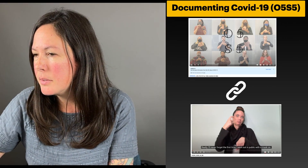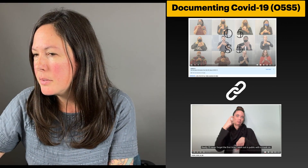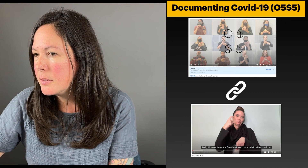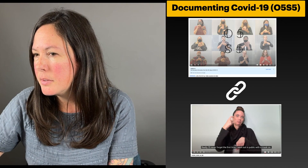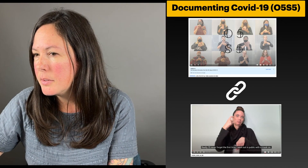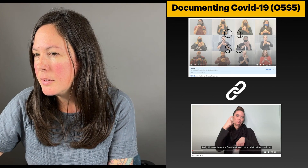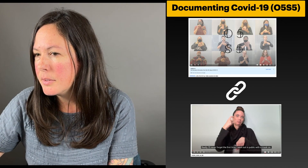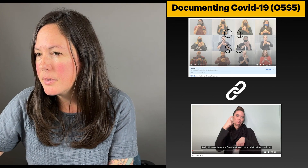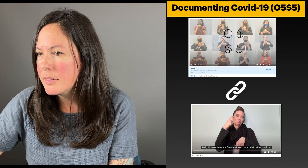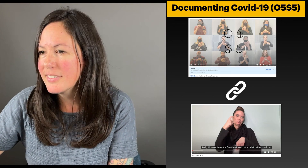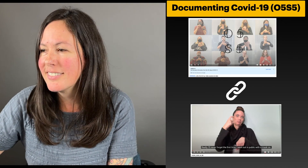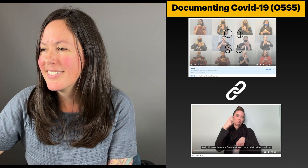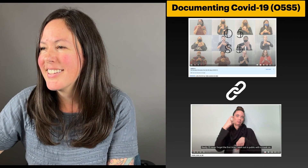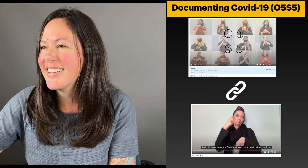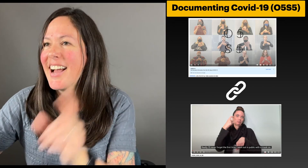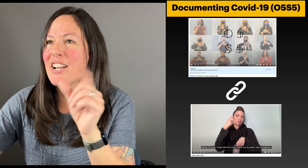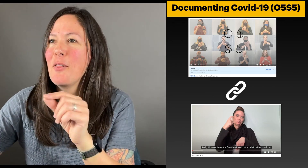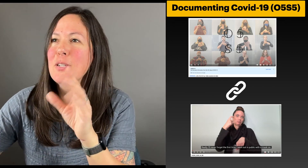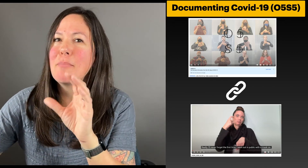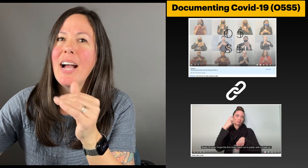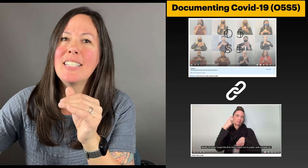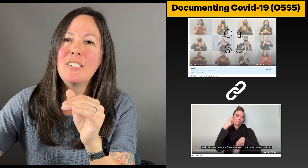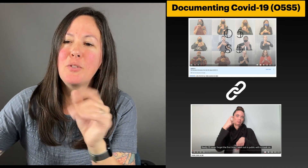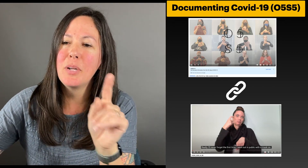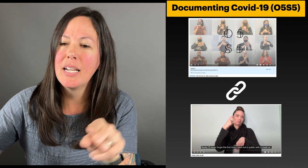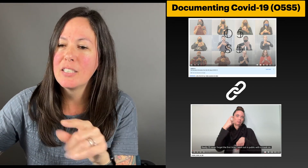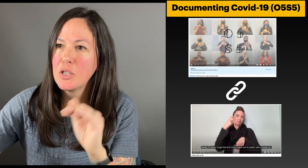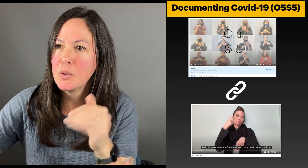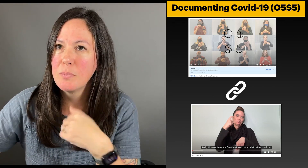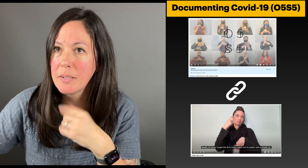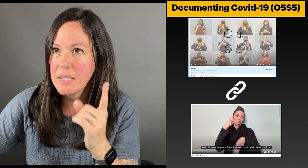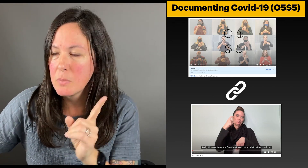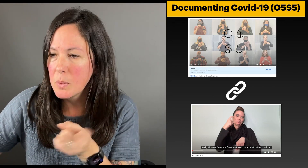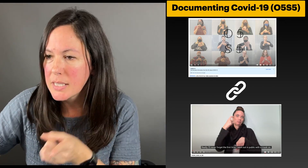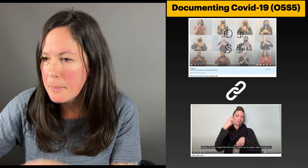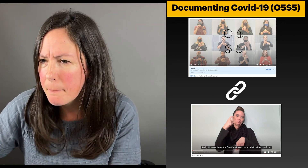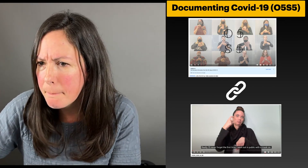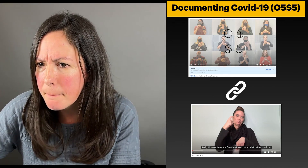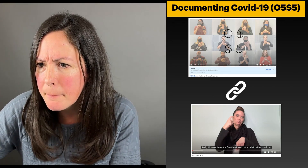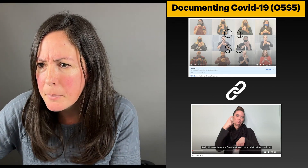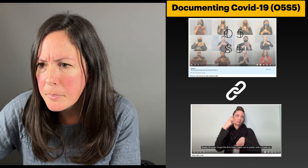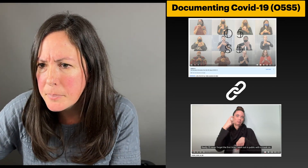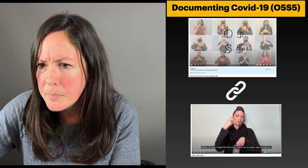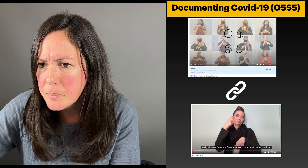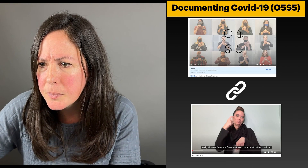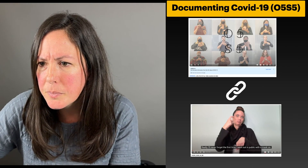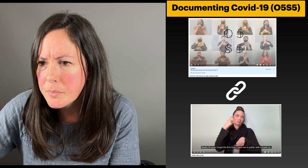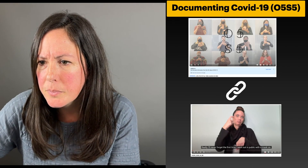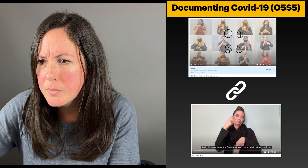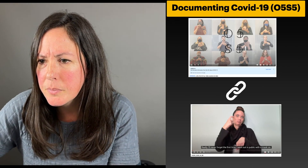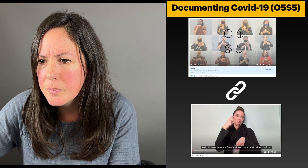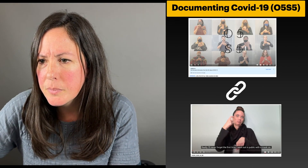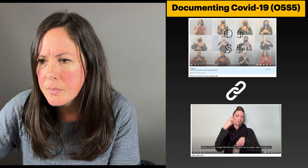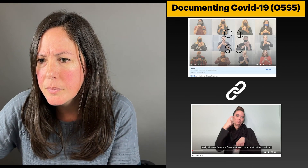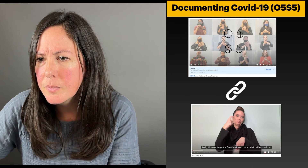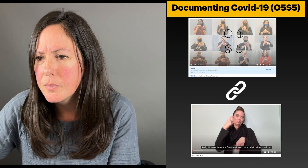at the top right now and I lost my screen so give me one